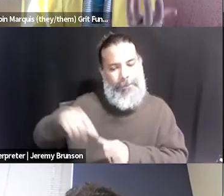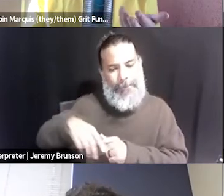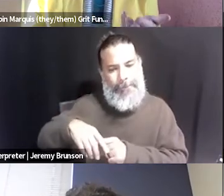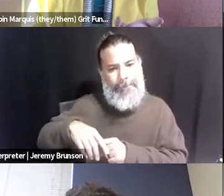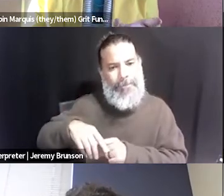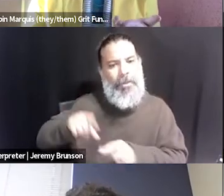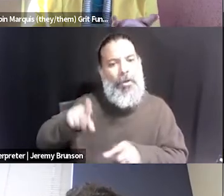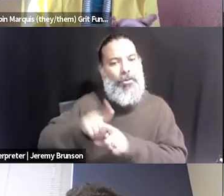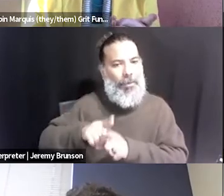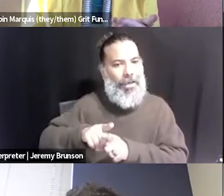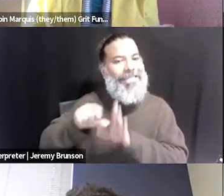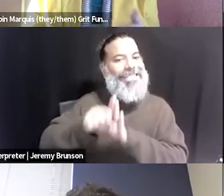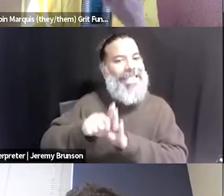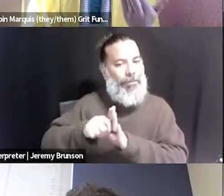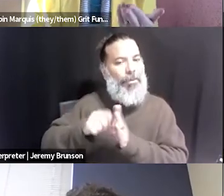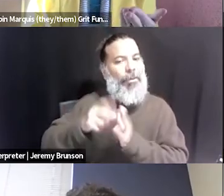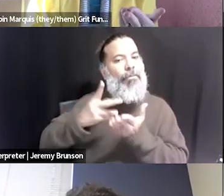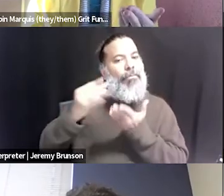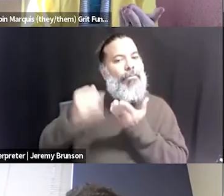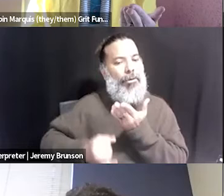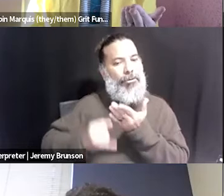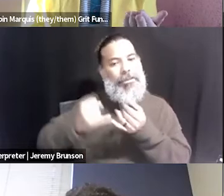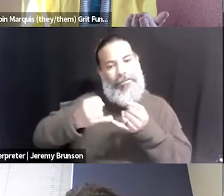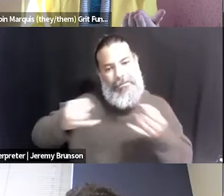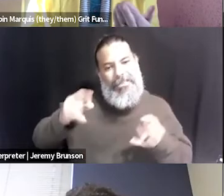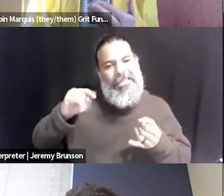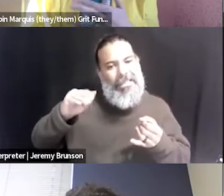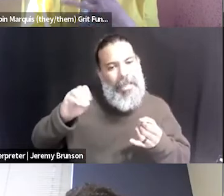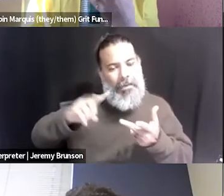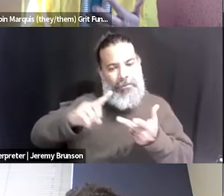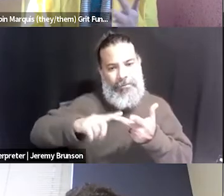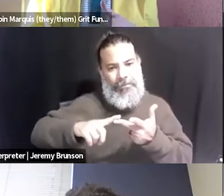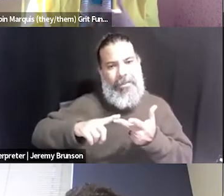have a sample project timeline and budget template.